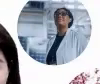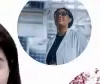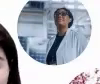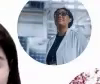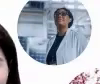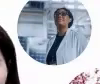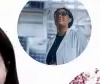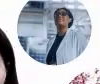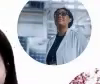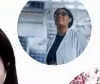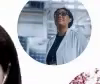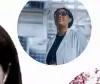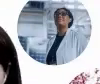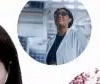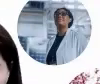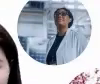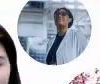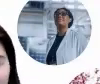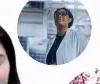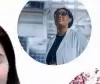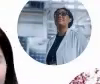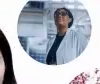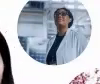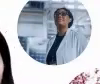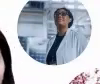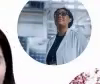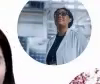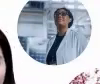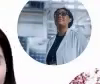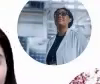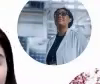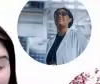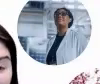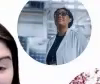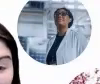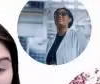of science. Were triple AS for short. And my job is to